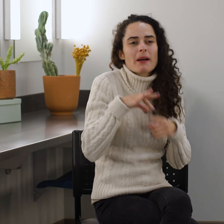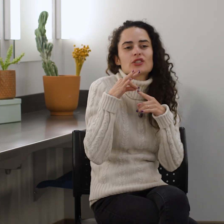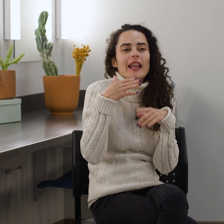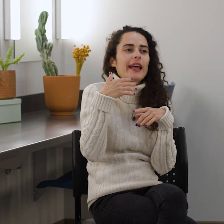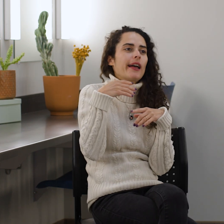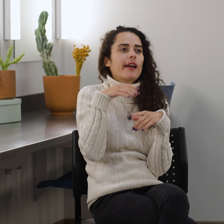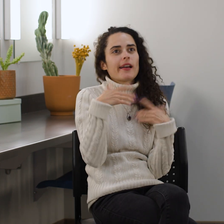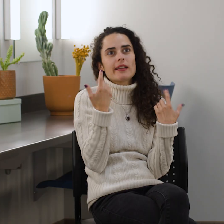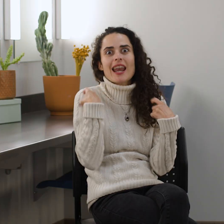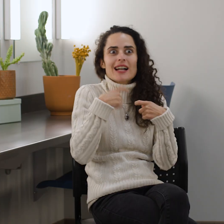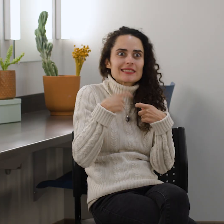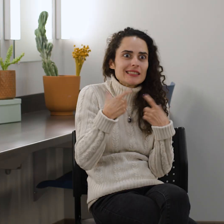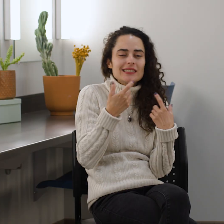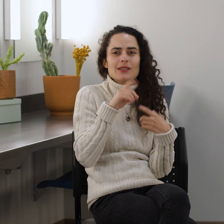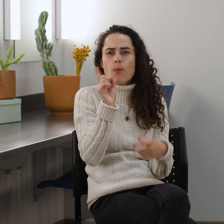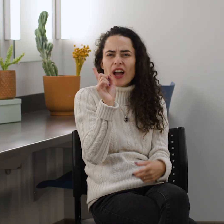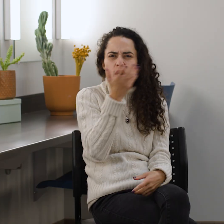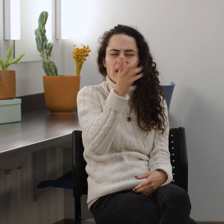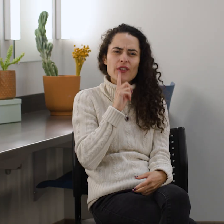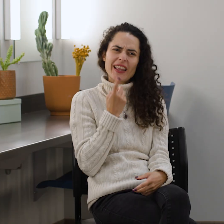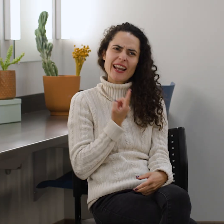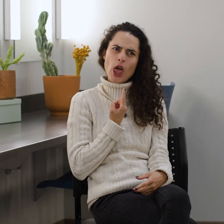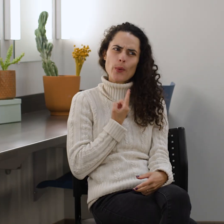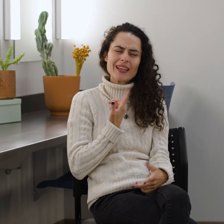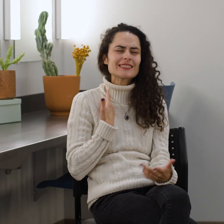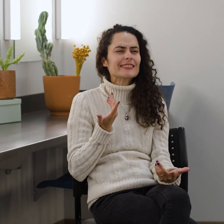Especially Latine Deaf actors, where are they? I’ve been lonely!